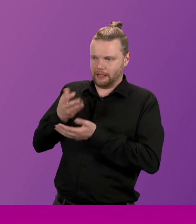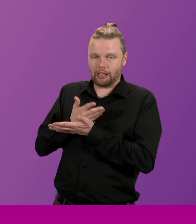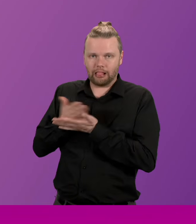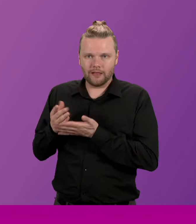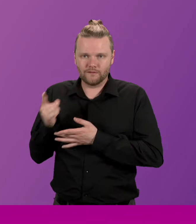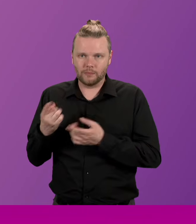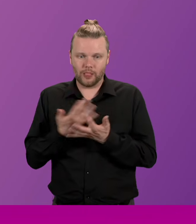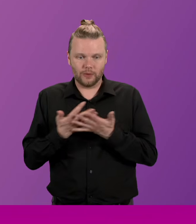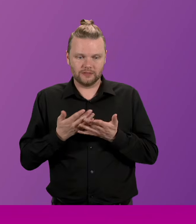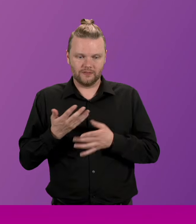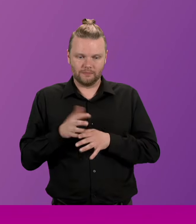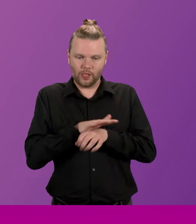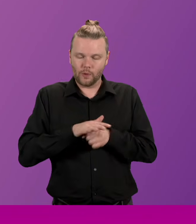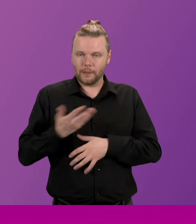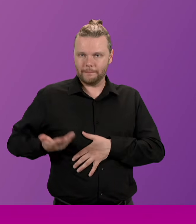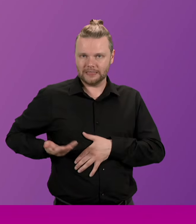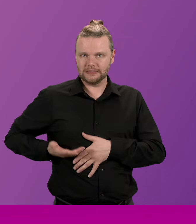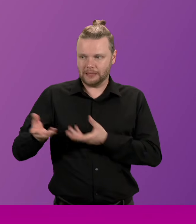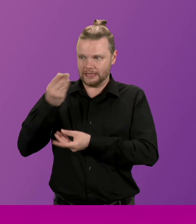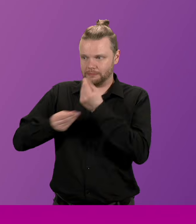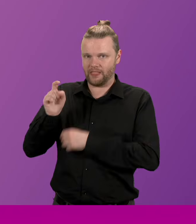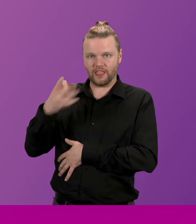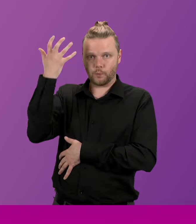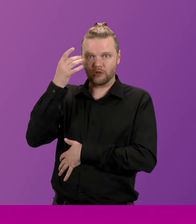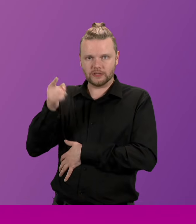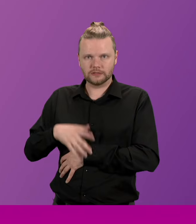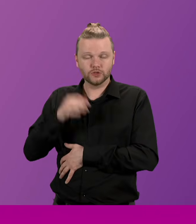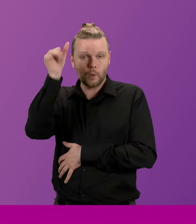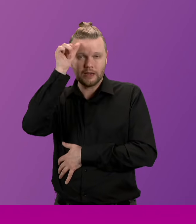by a number of local businesses on that occasion, so I recognise the seriousness of those points.